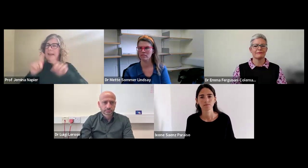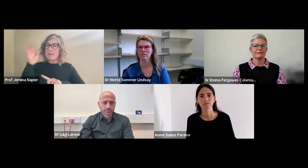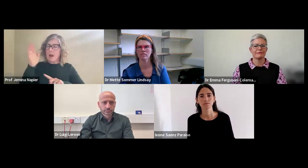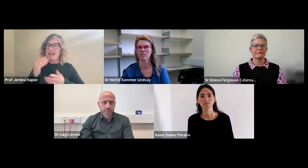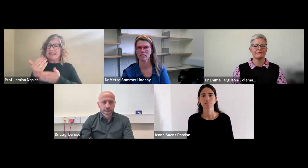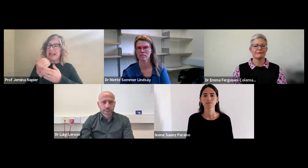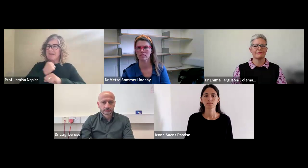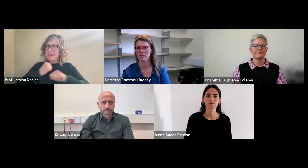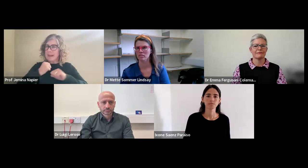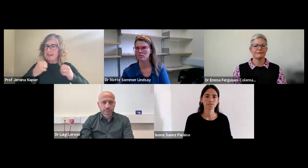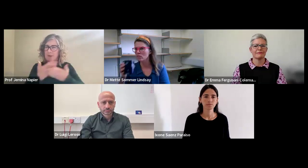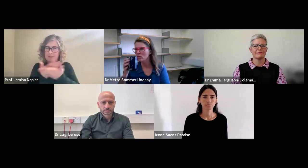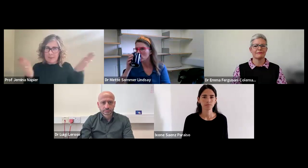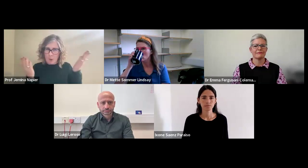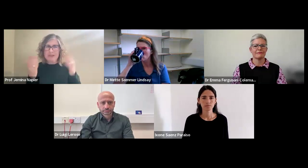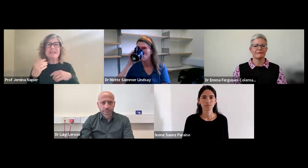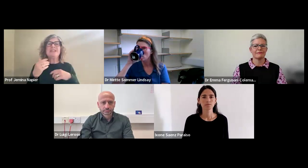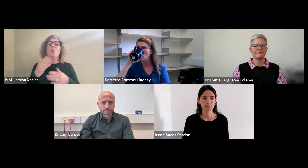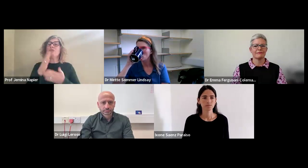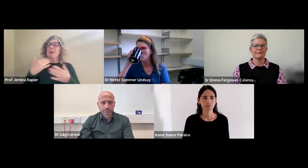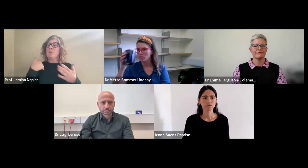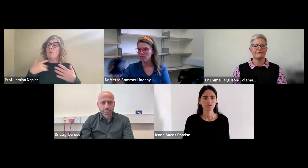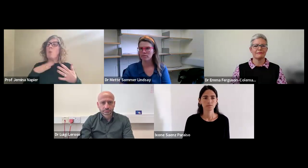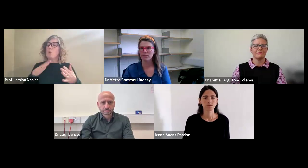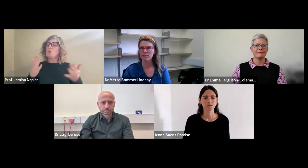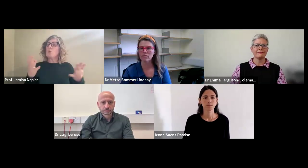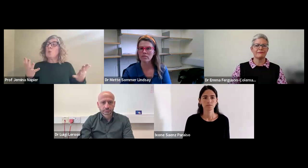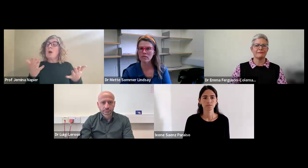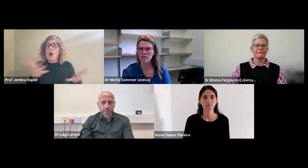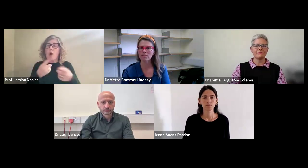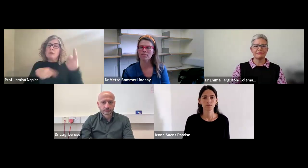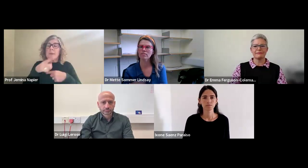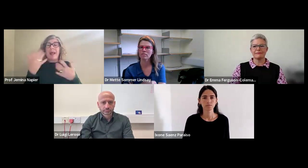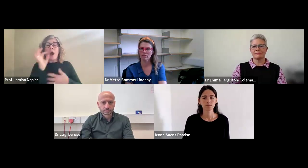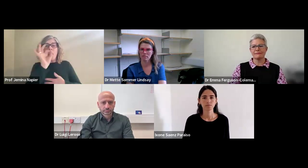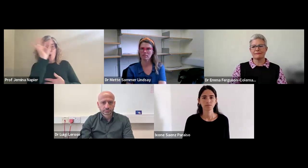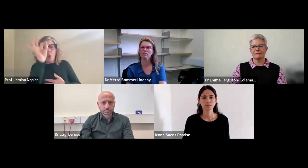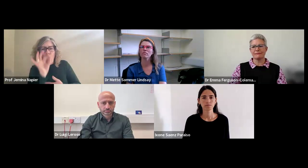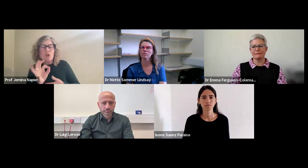to ensure that other meetings and seminars are safe spaces for everybody- we want to encourage